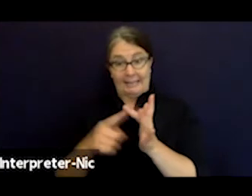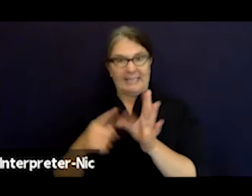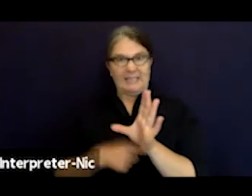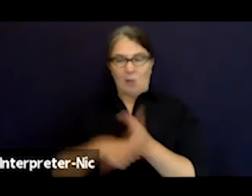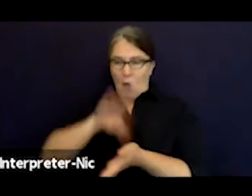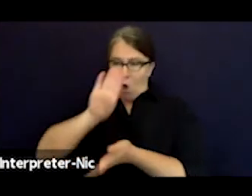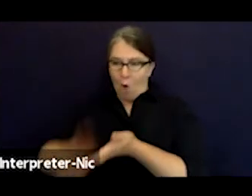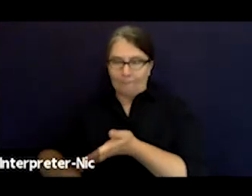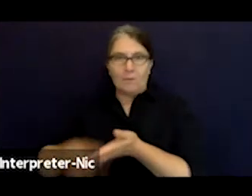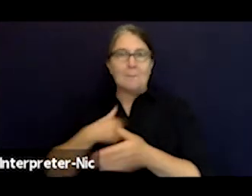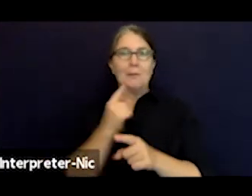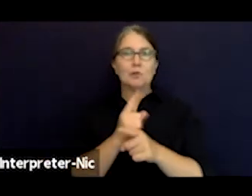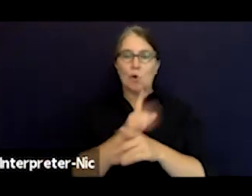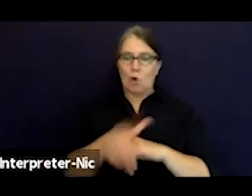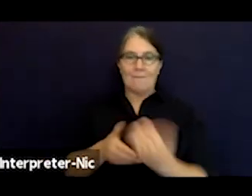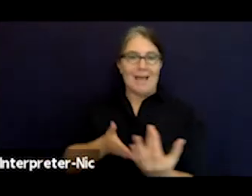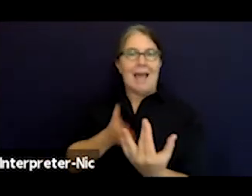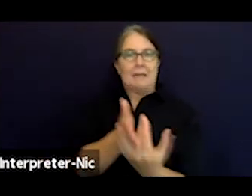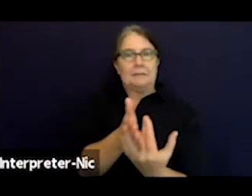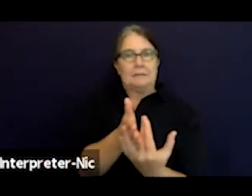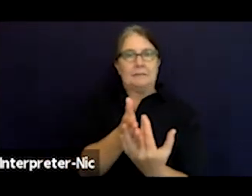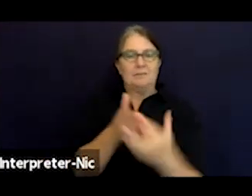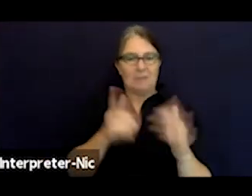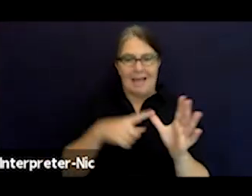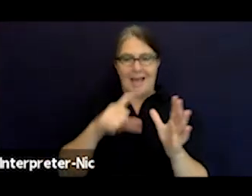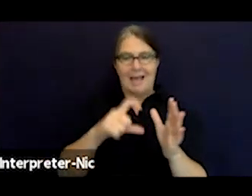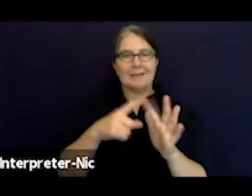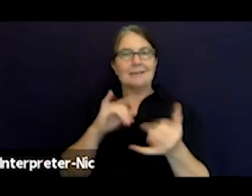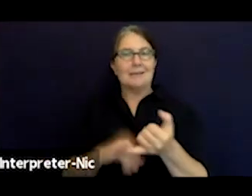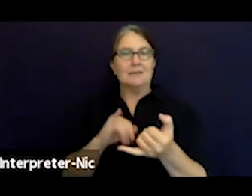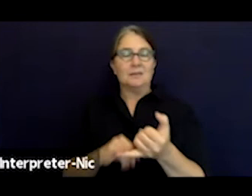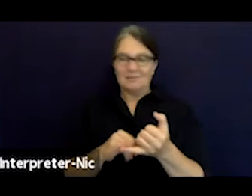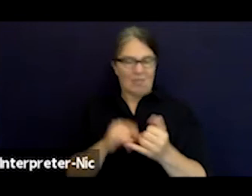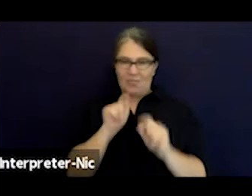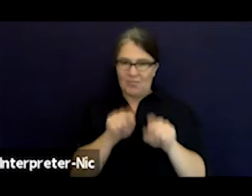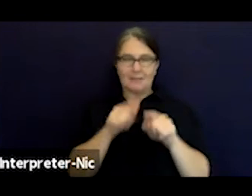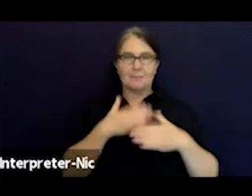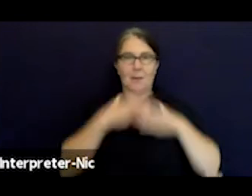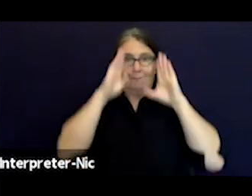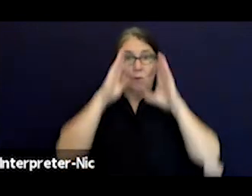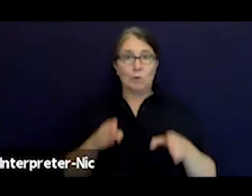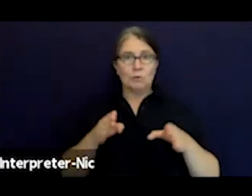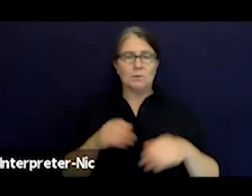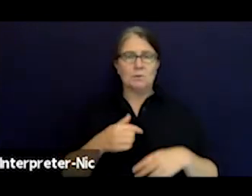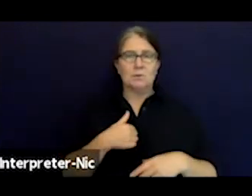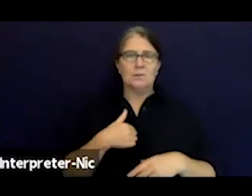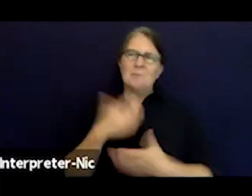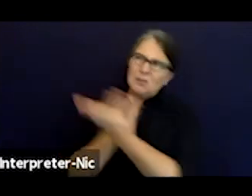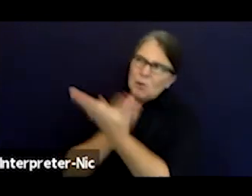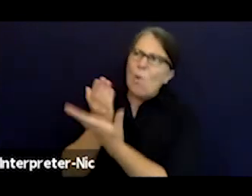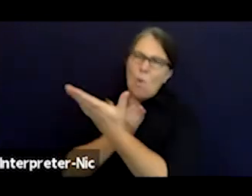no matter what. And by doing so, I am no longer just talking about our students who navigate